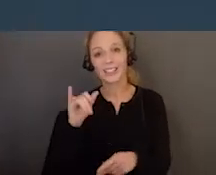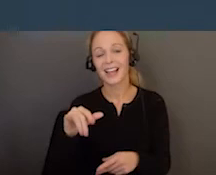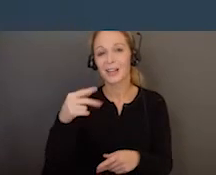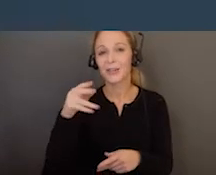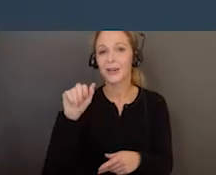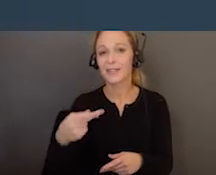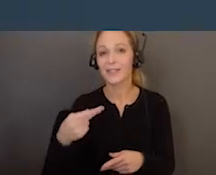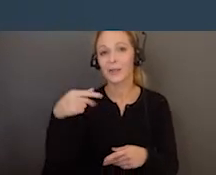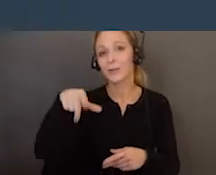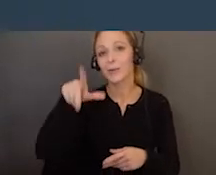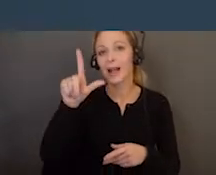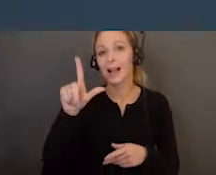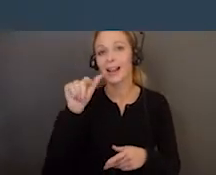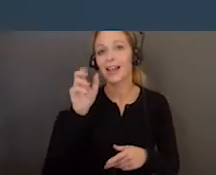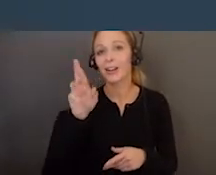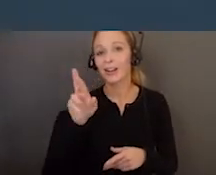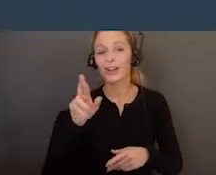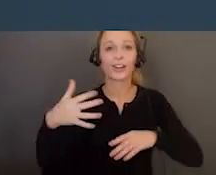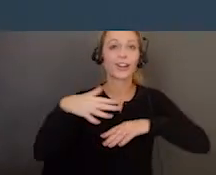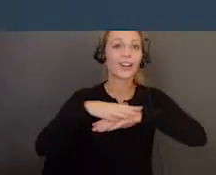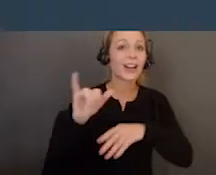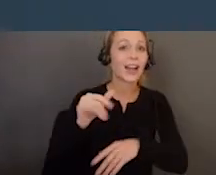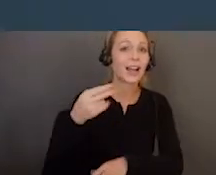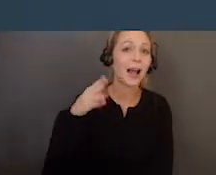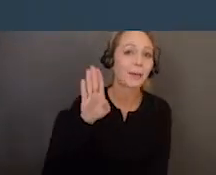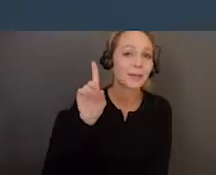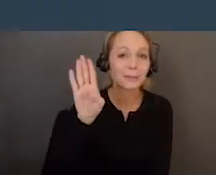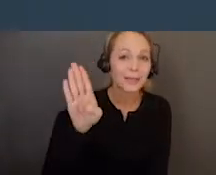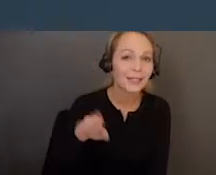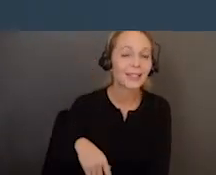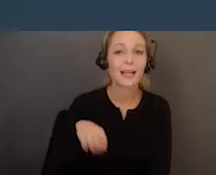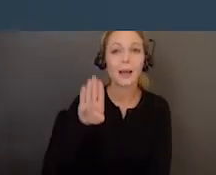GraphQL LAY, AND ADDING ALL THE HubSpot DATA SOURCES TO